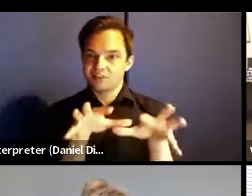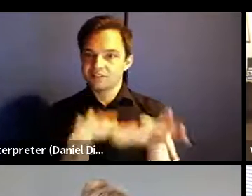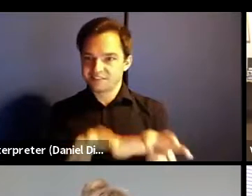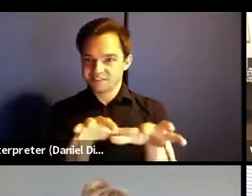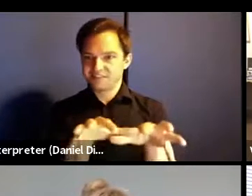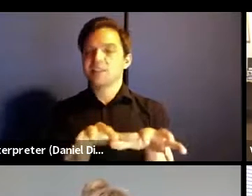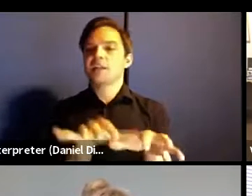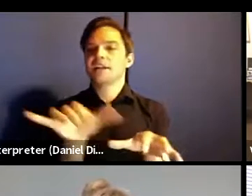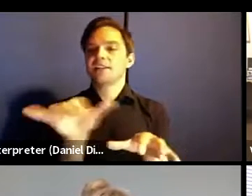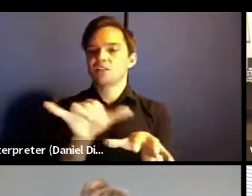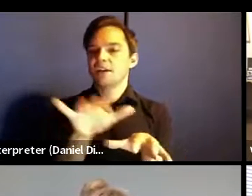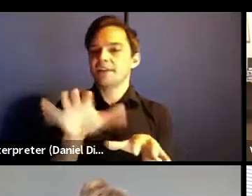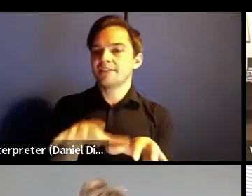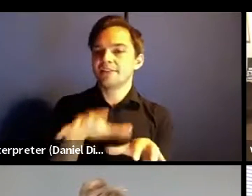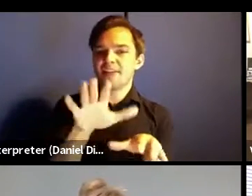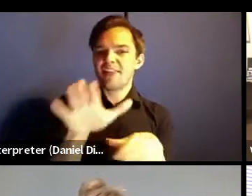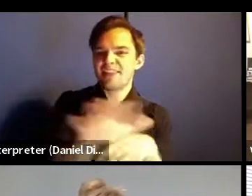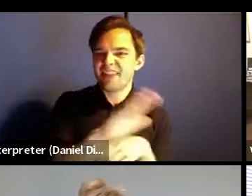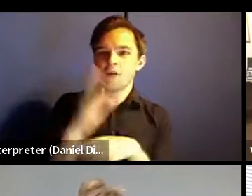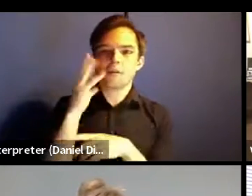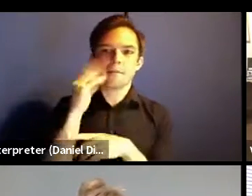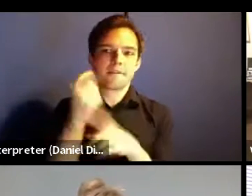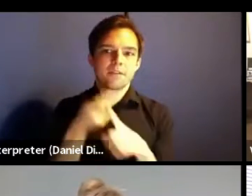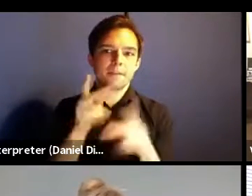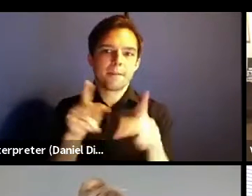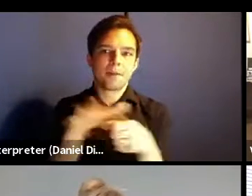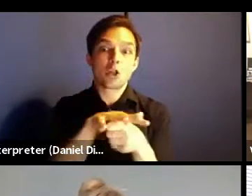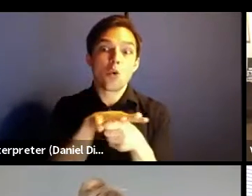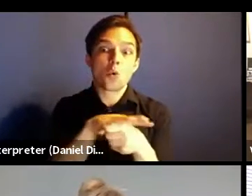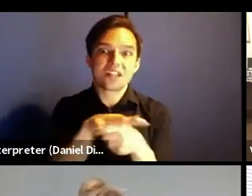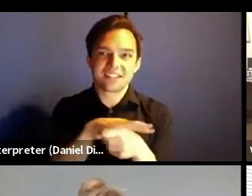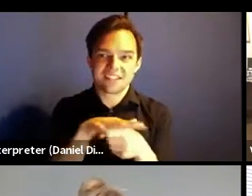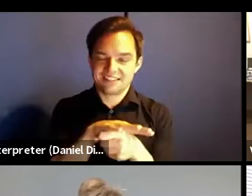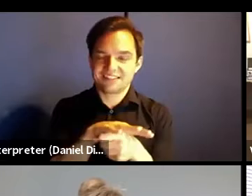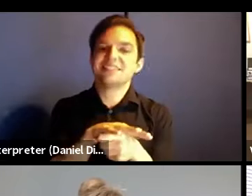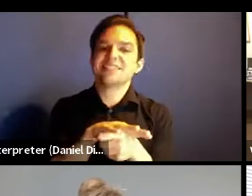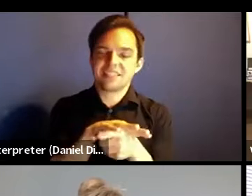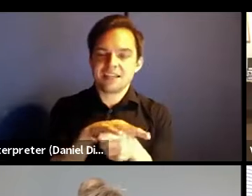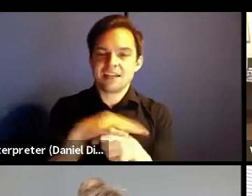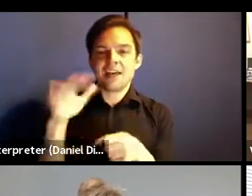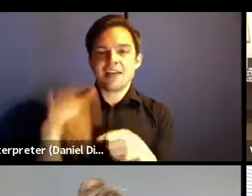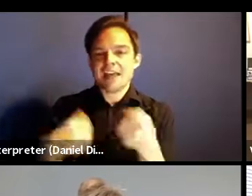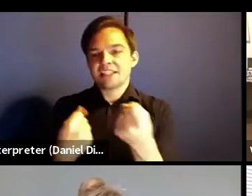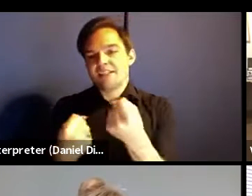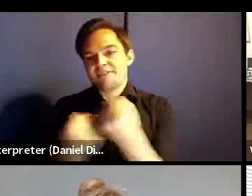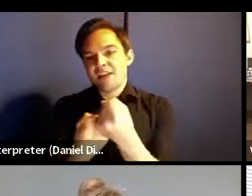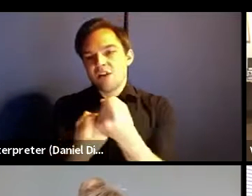and the experiences of the people locally, that is the foundation of getting it right.